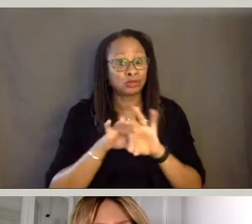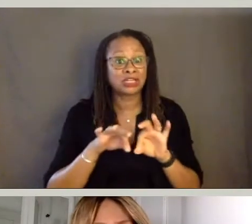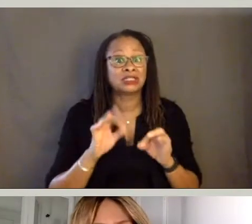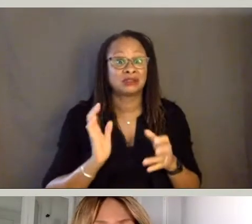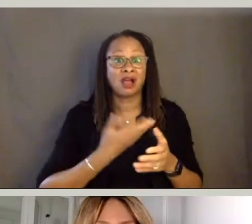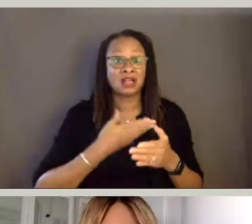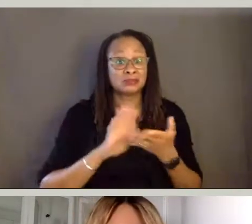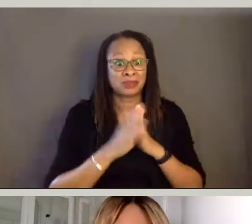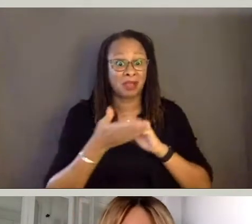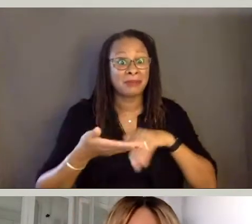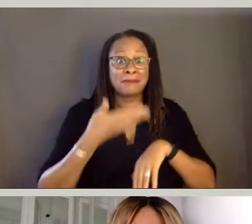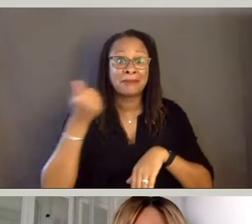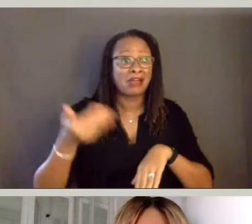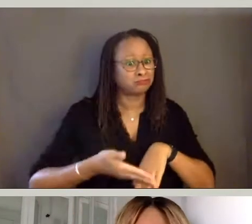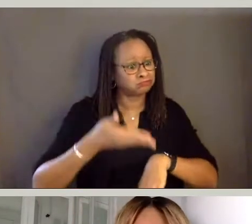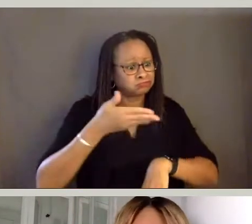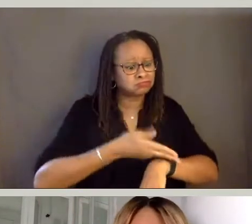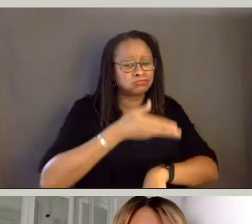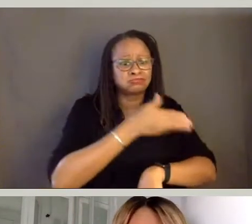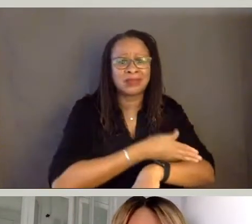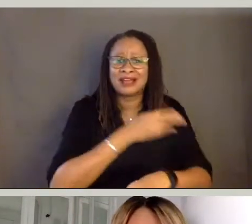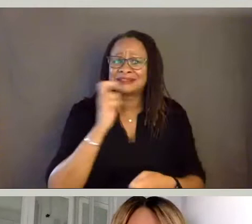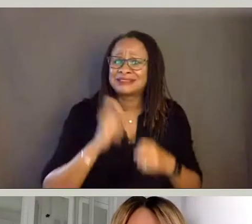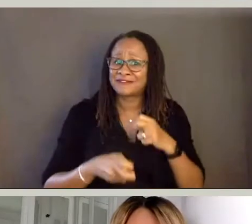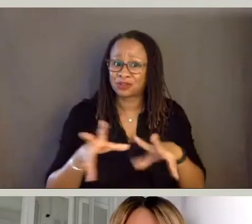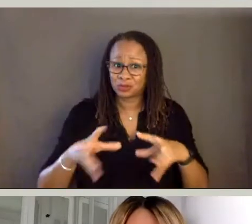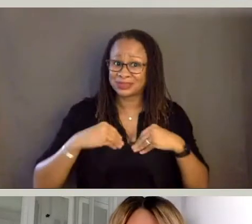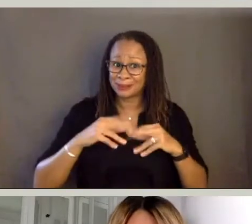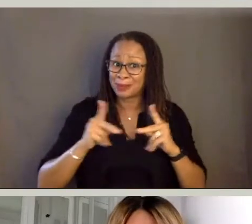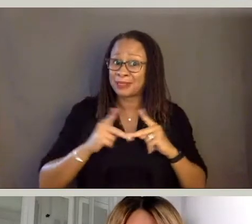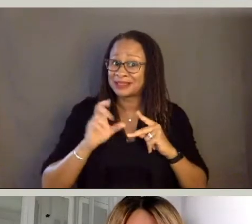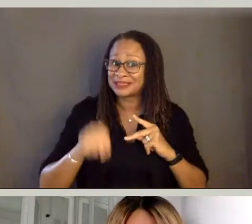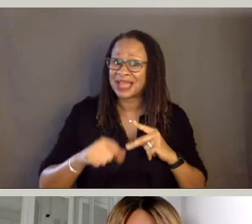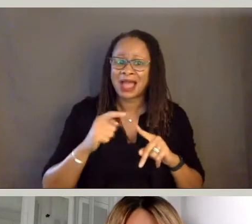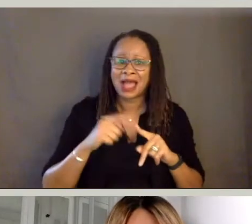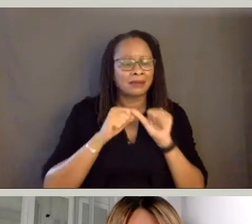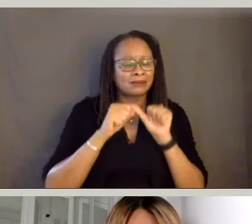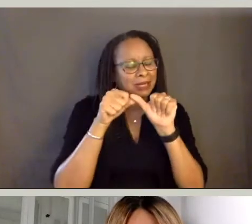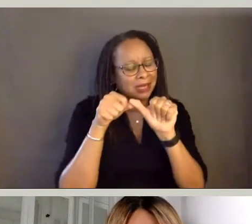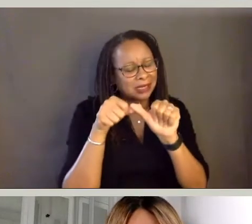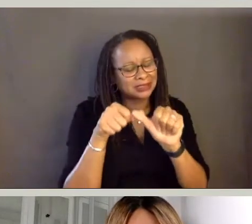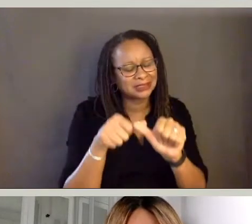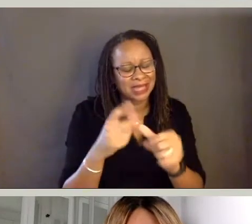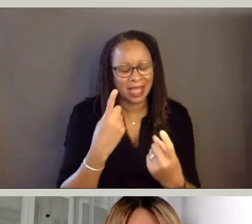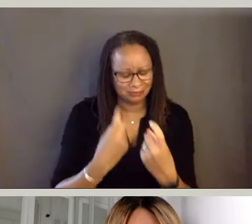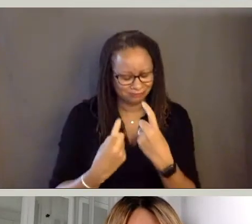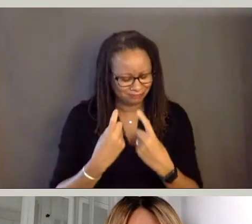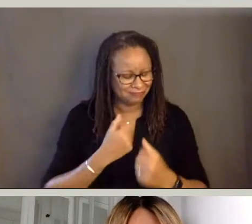And it's very, very difficult to be in that place because I'm constantly asking myself,